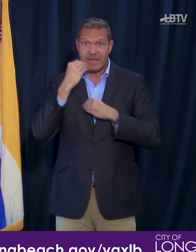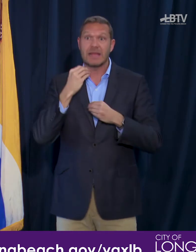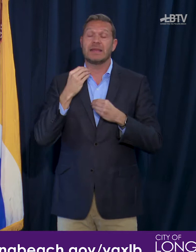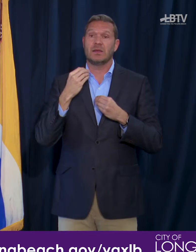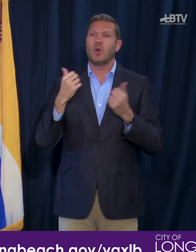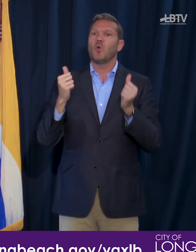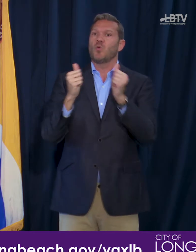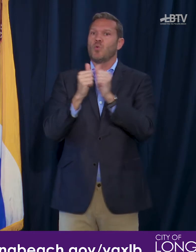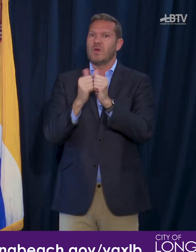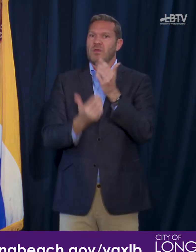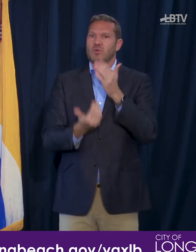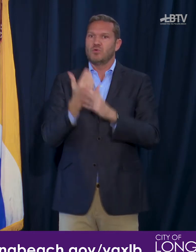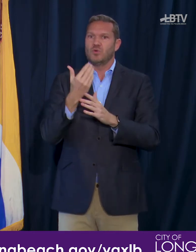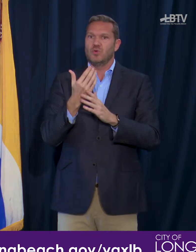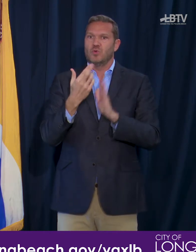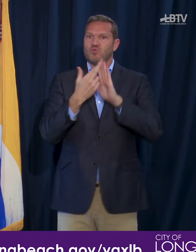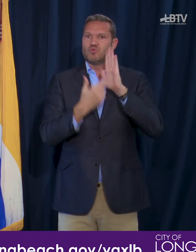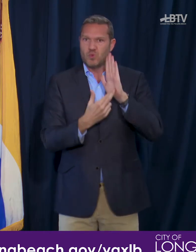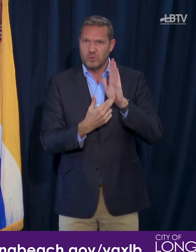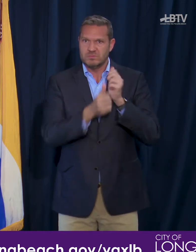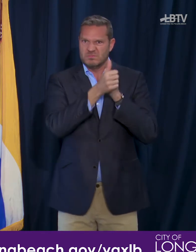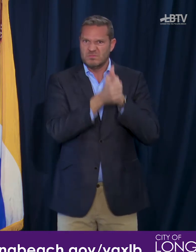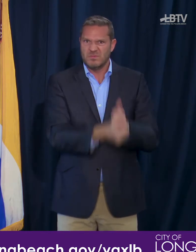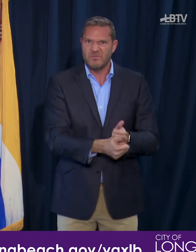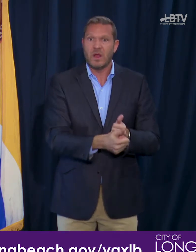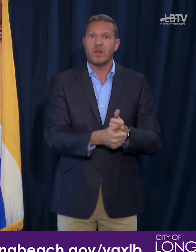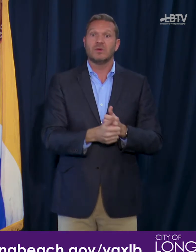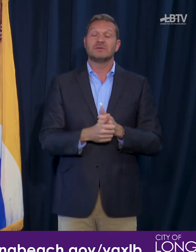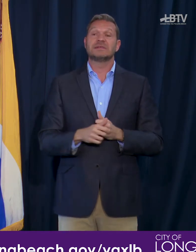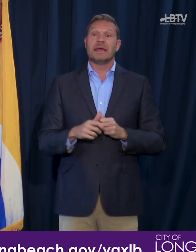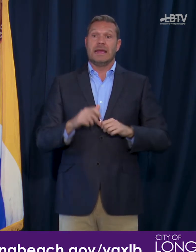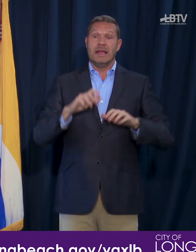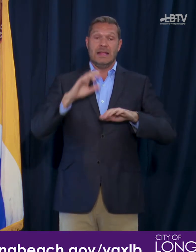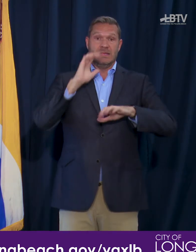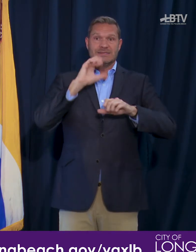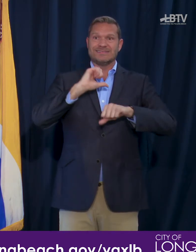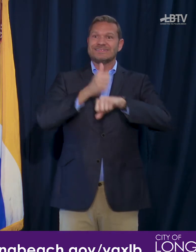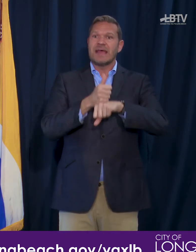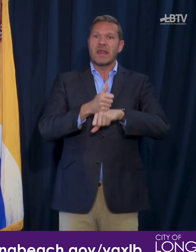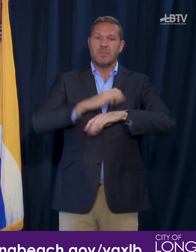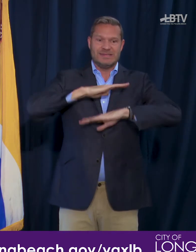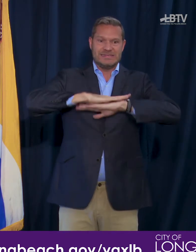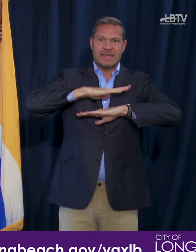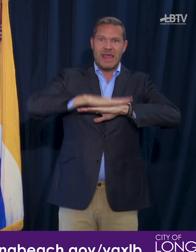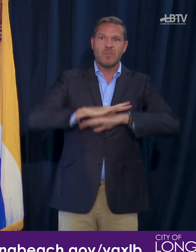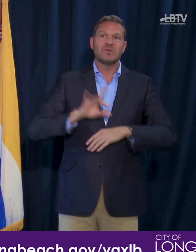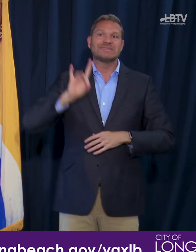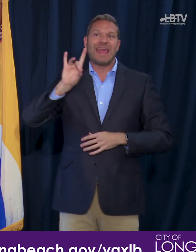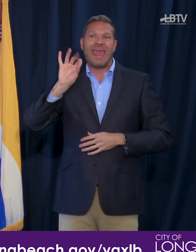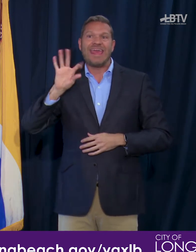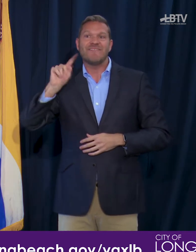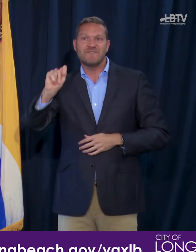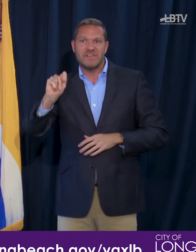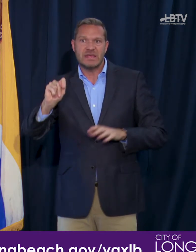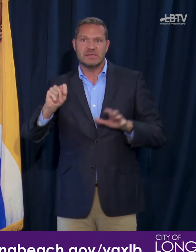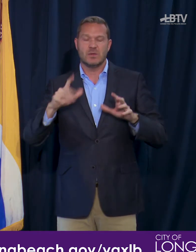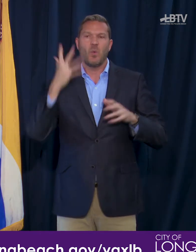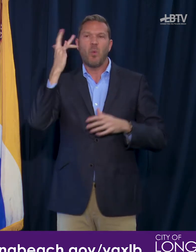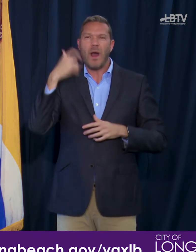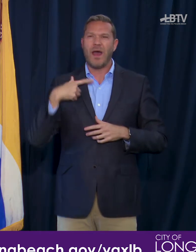The requirements will include spacing tables 8 feet apart to make sure that when people pull out there chairs they remain 6 feet apart.